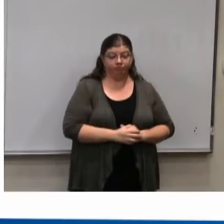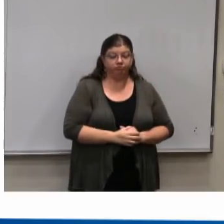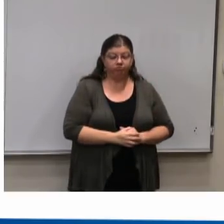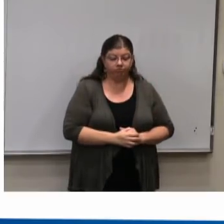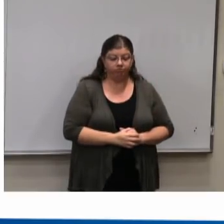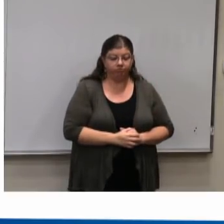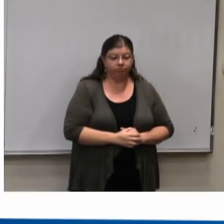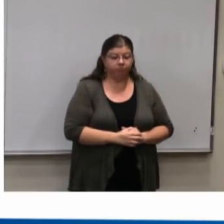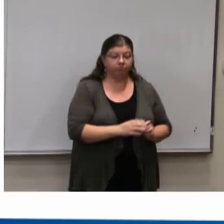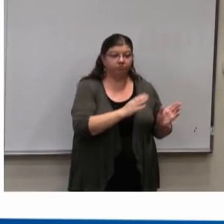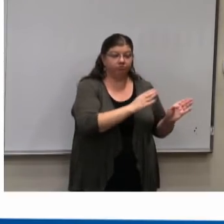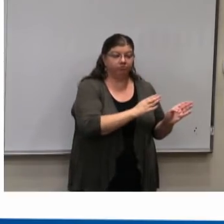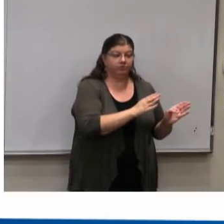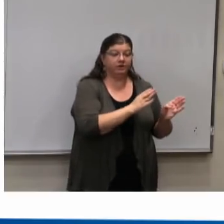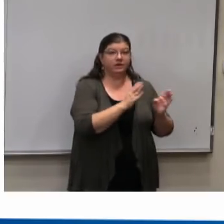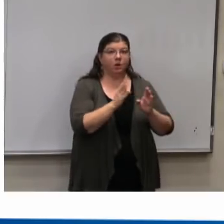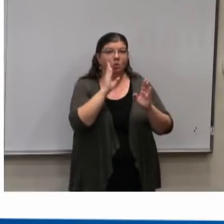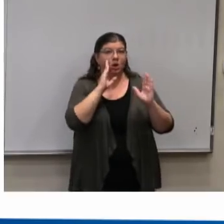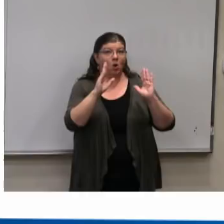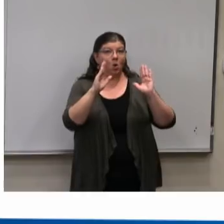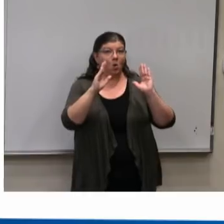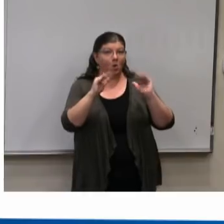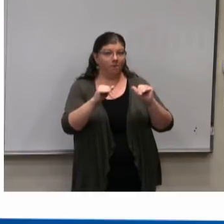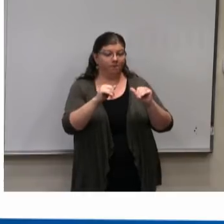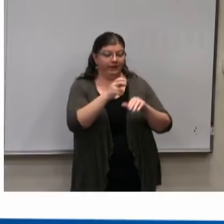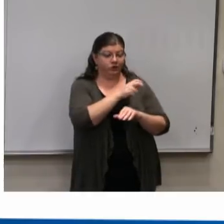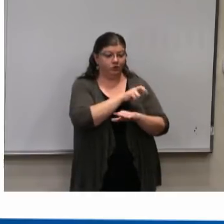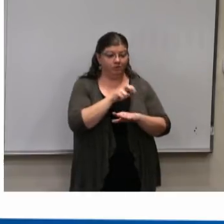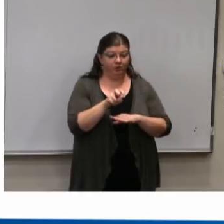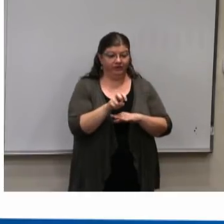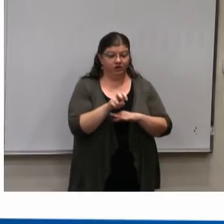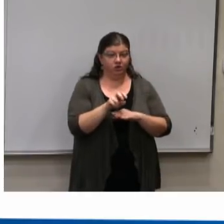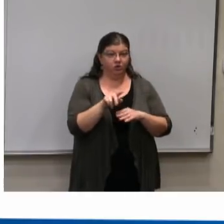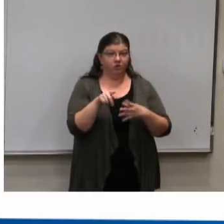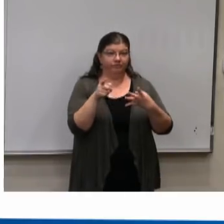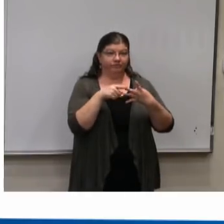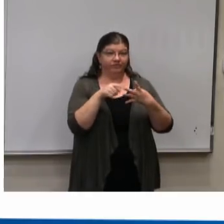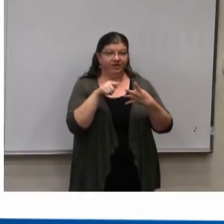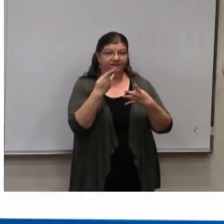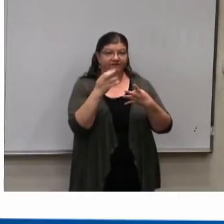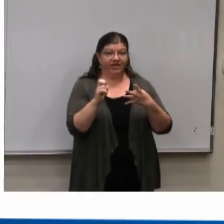We're hoping then to move into phase two with a limited,